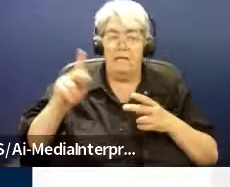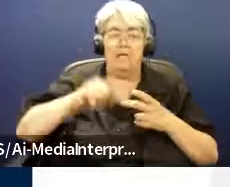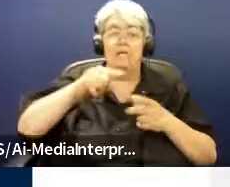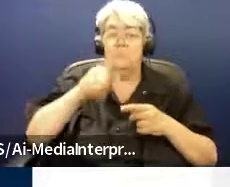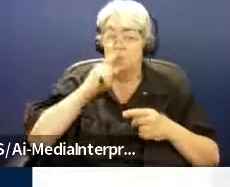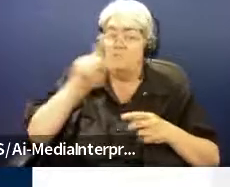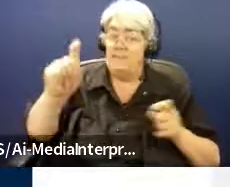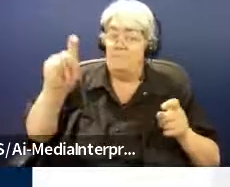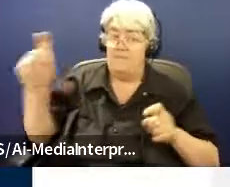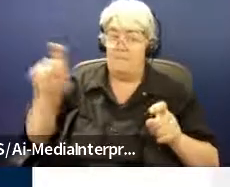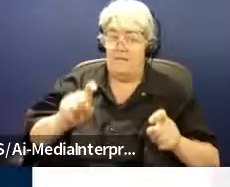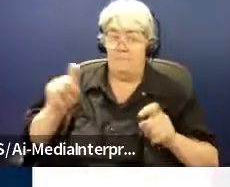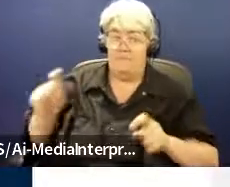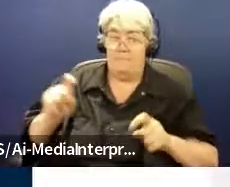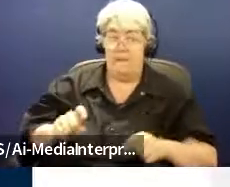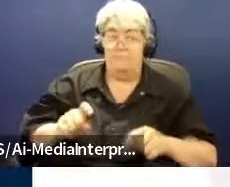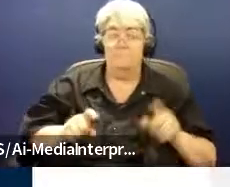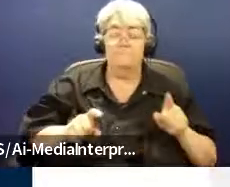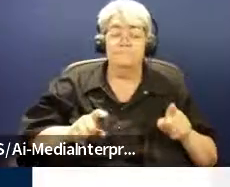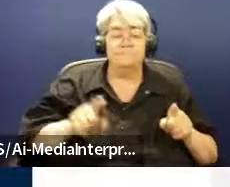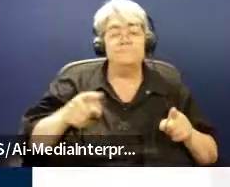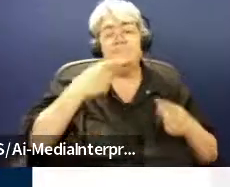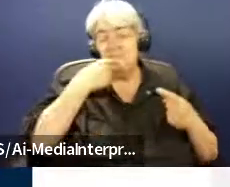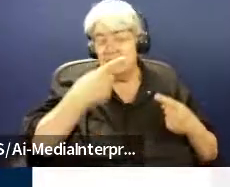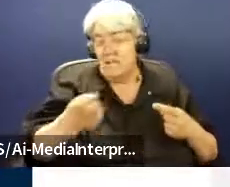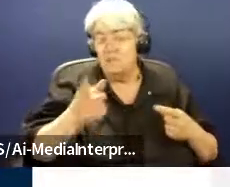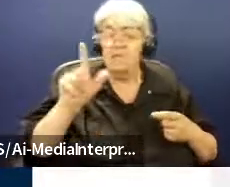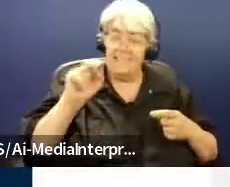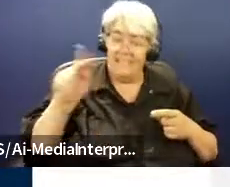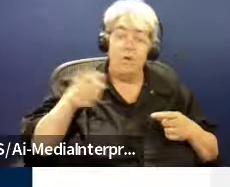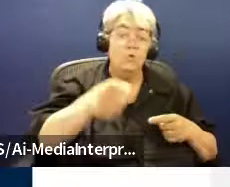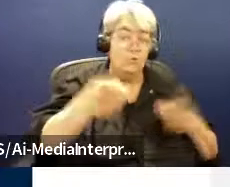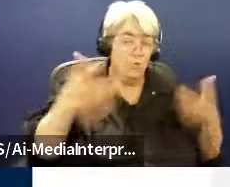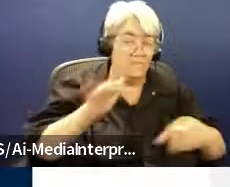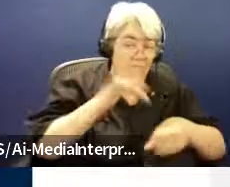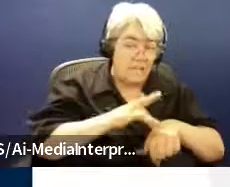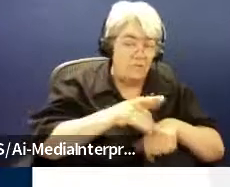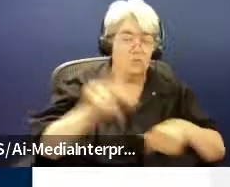Register now for national convention link. Article region, we are with you, a benefit concert to help